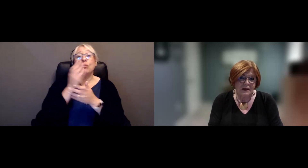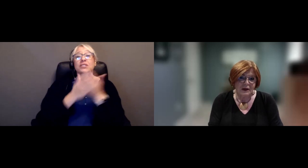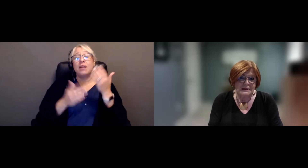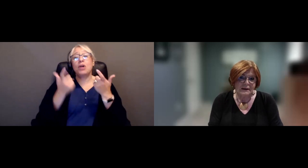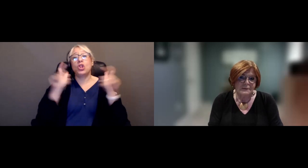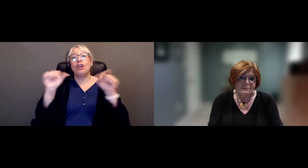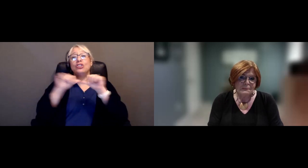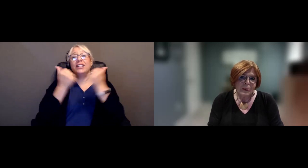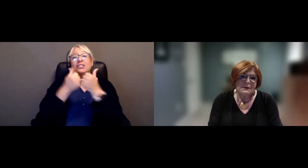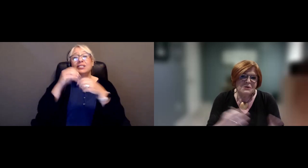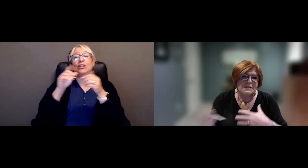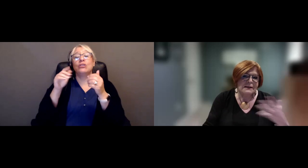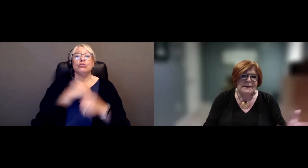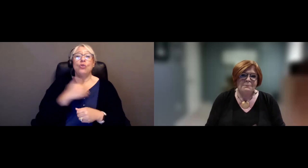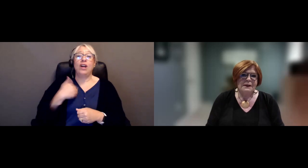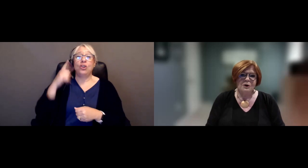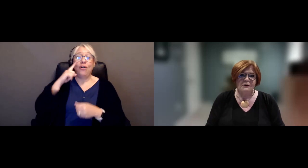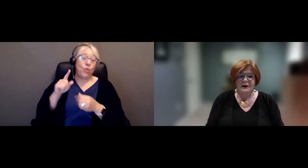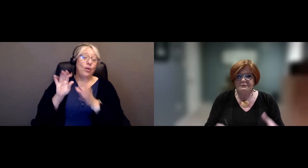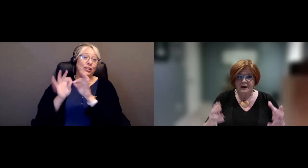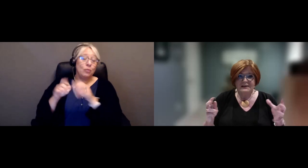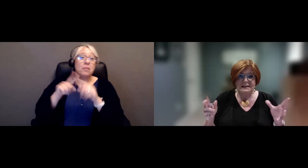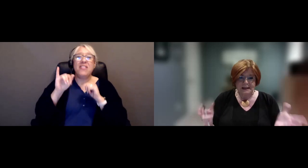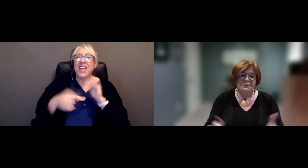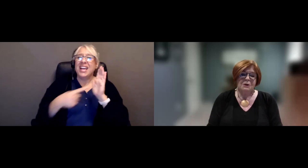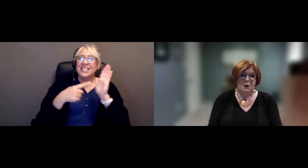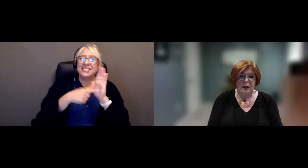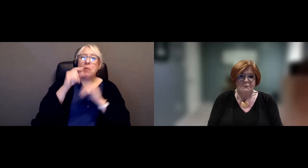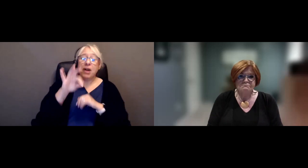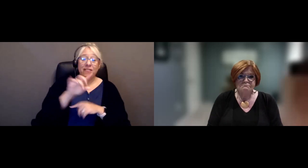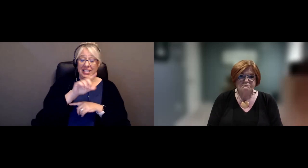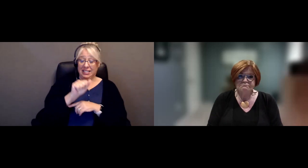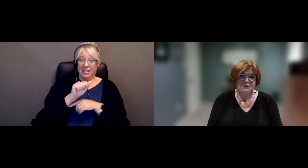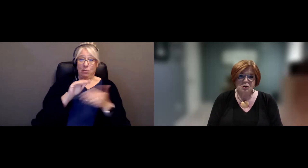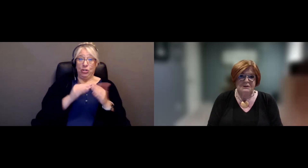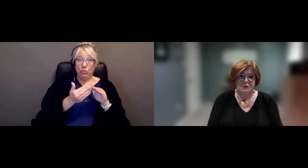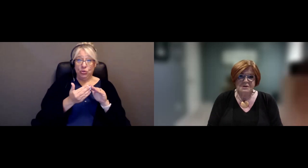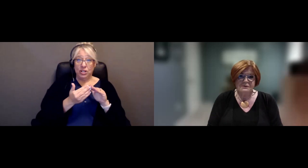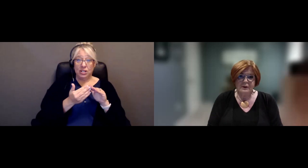that translated. But there’s an example here of a disabled community. There's no resources for them.